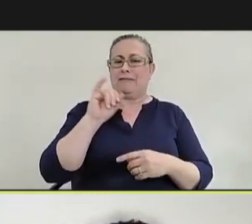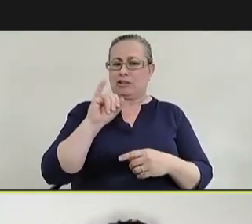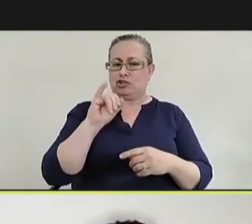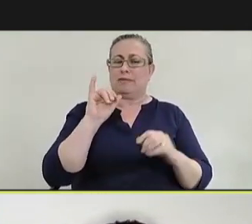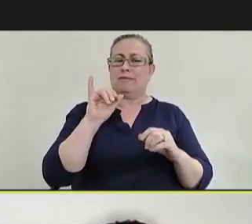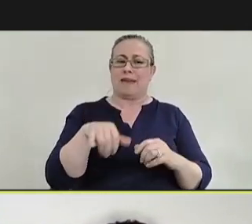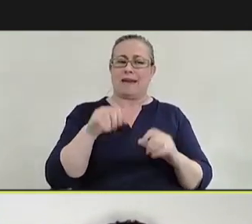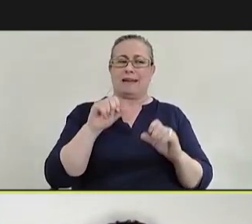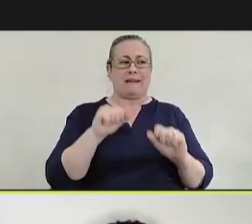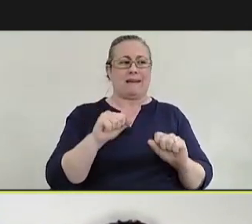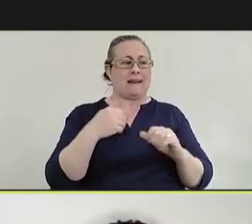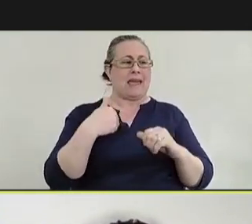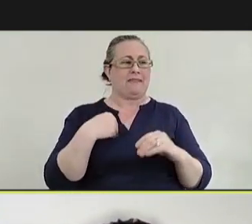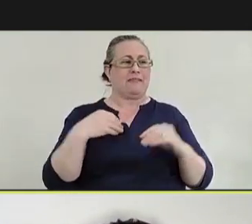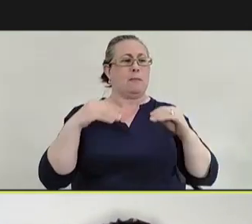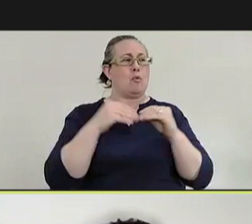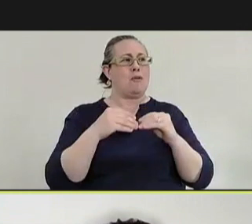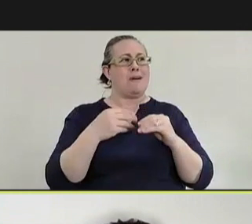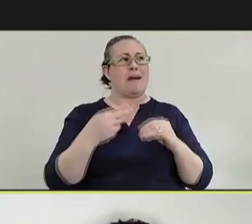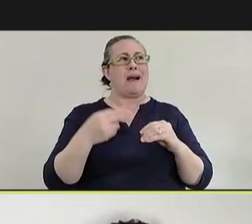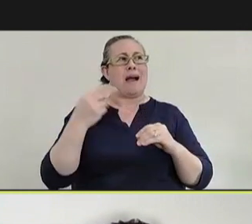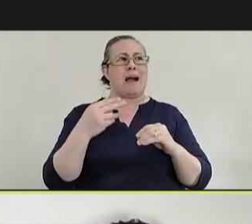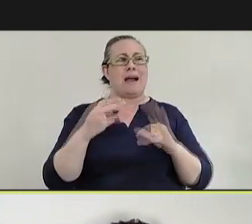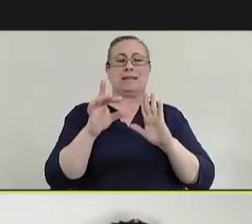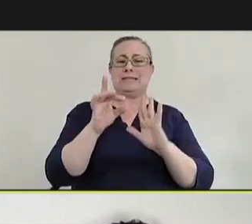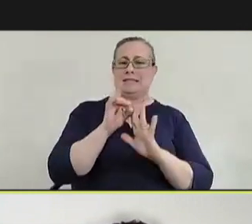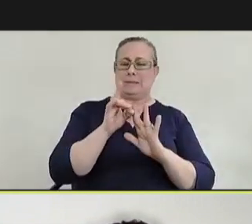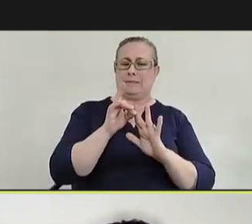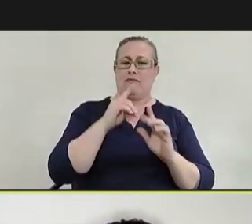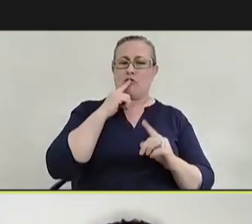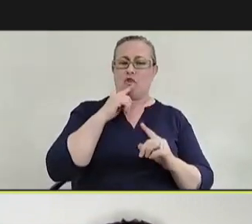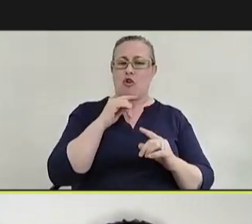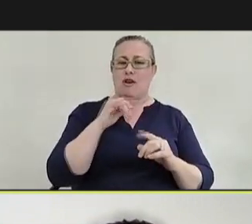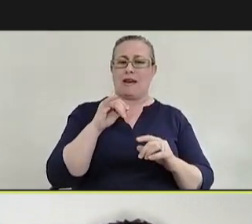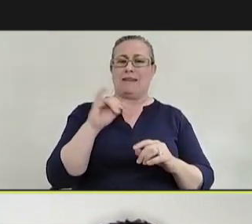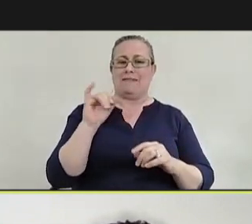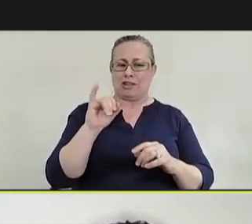not necessarily higher susceptibility for infection, but more related to increased